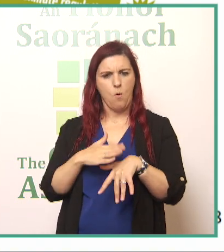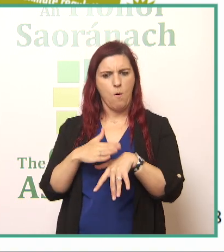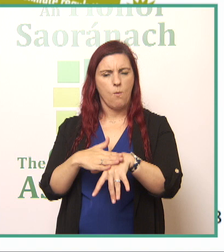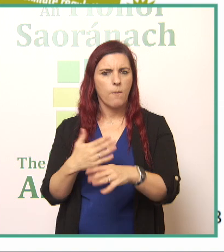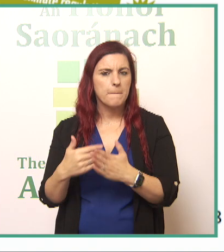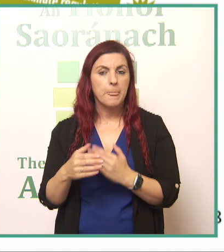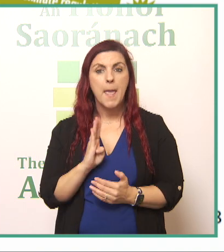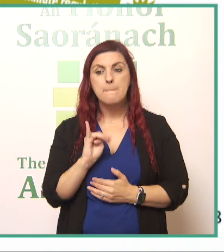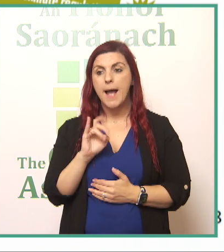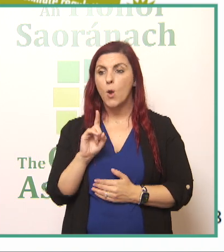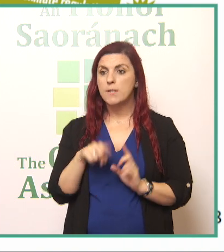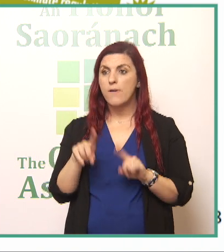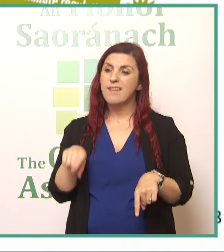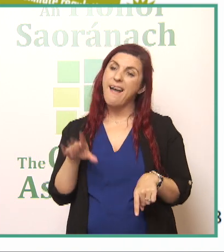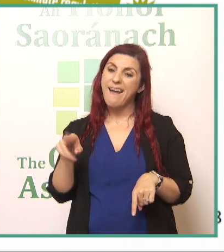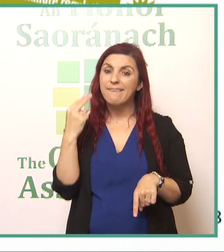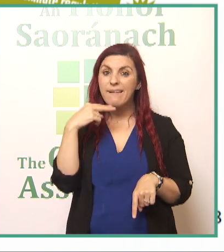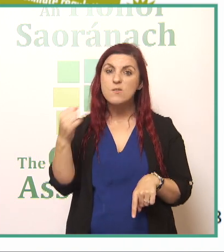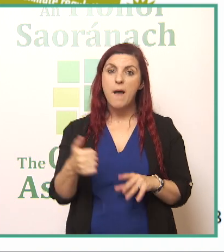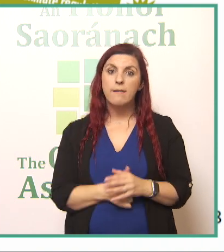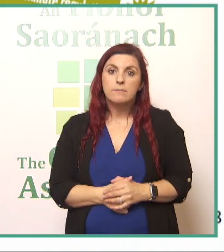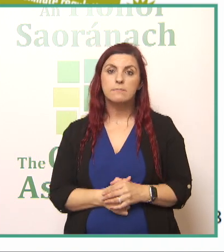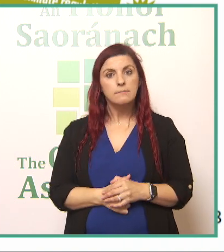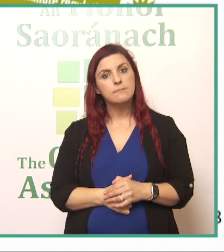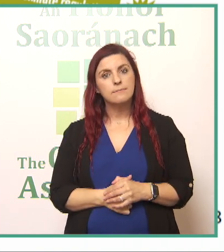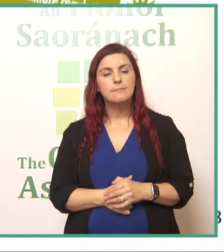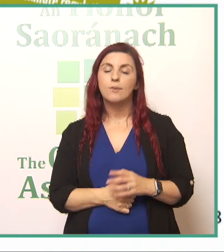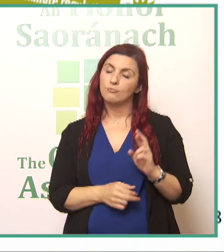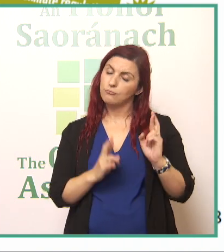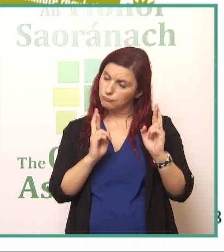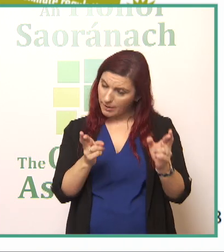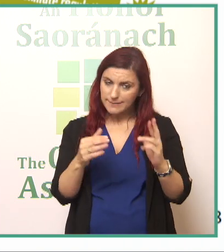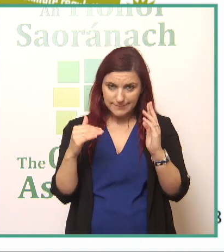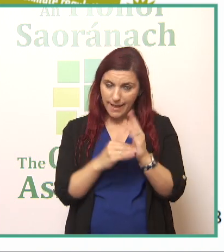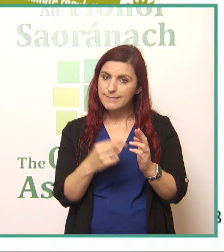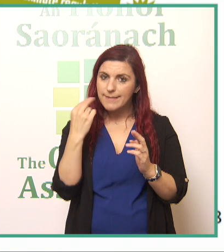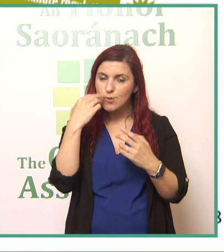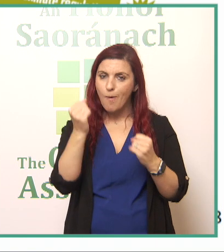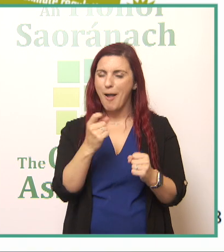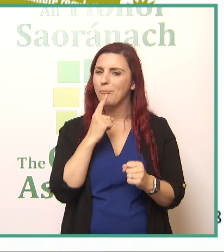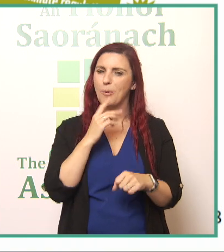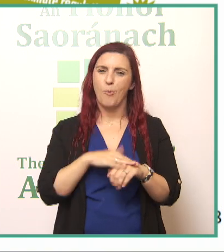nice to have it is nice to have it and there is a moral argument for it of course but there is I